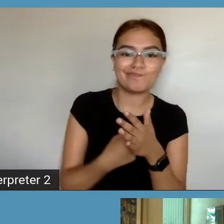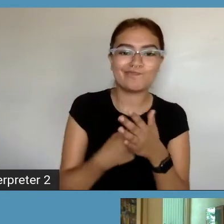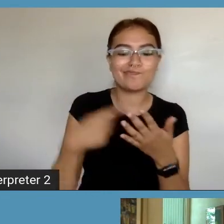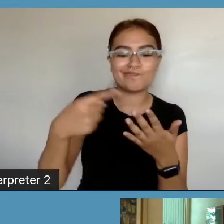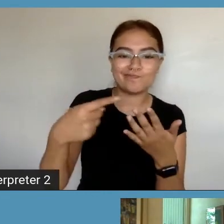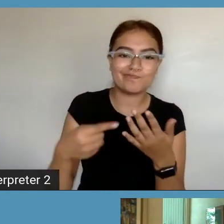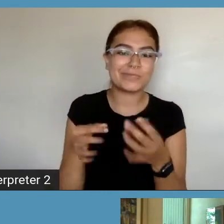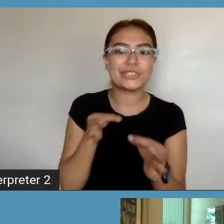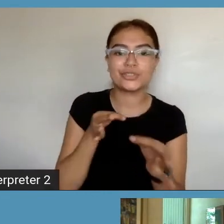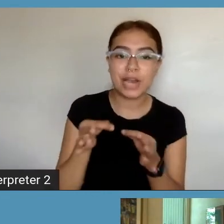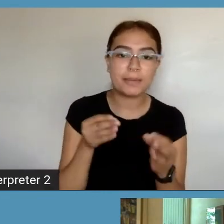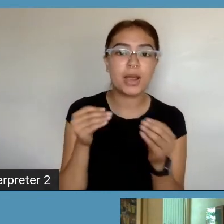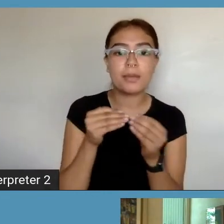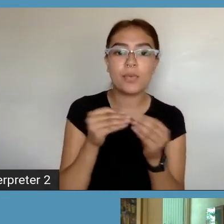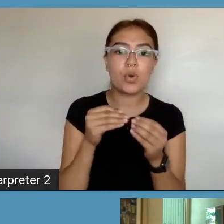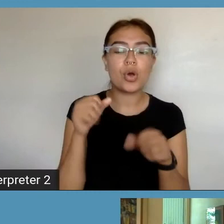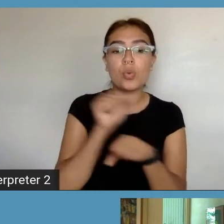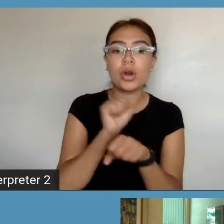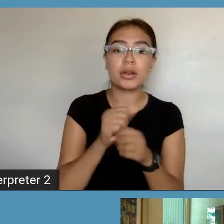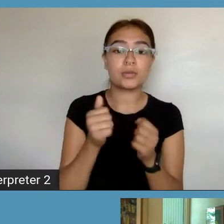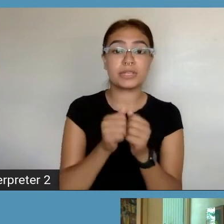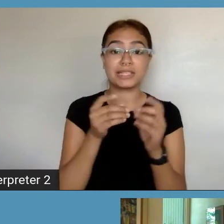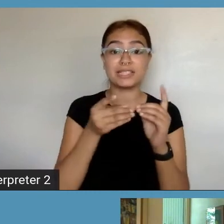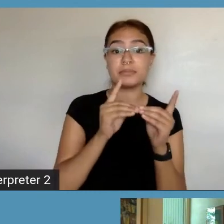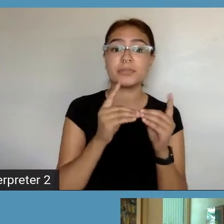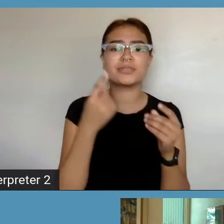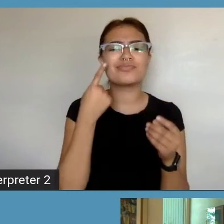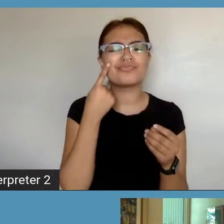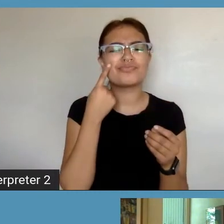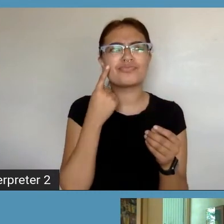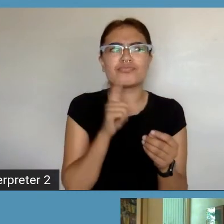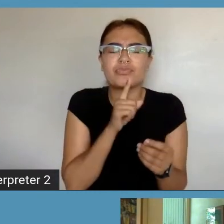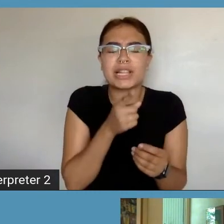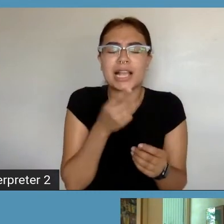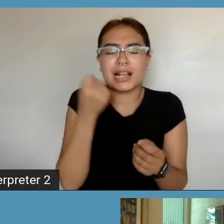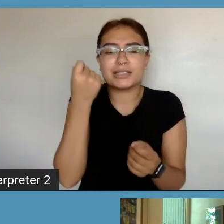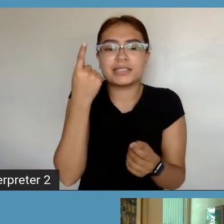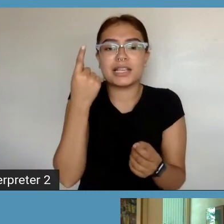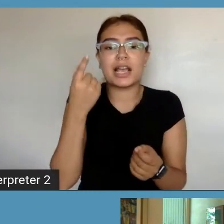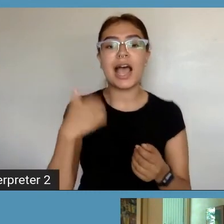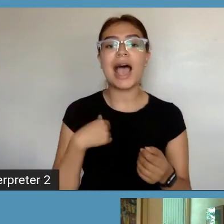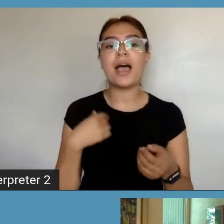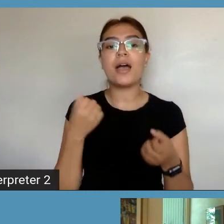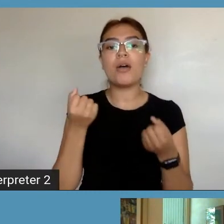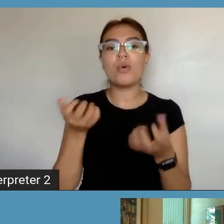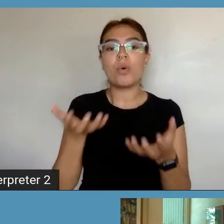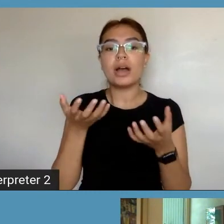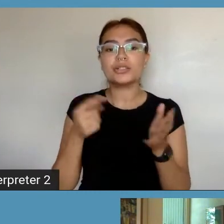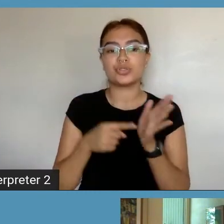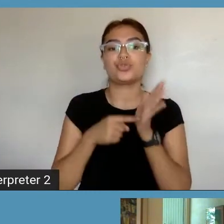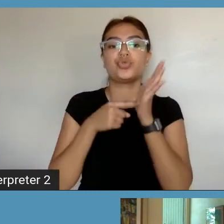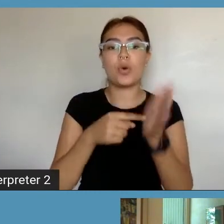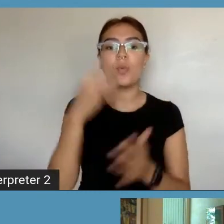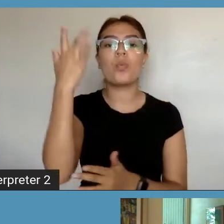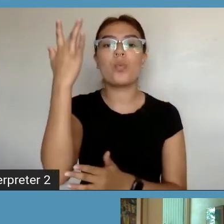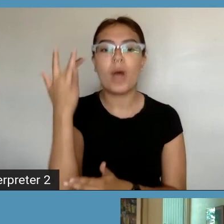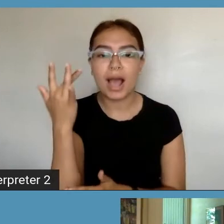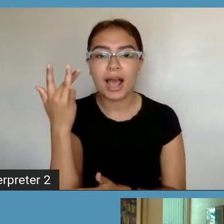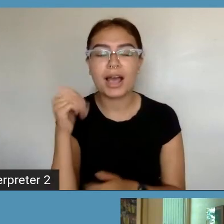digitization. To understand, I wanted to convey the why, why, how did I come to work, why is it